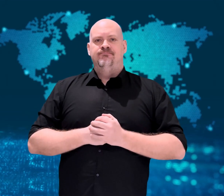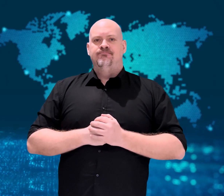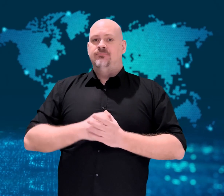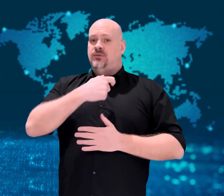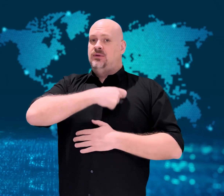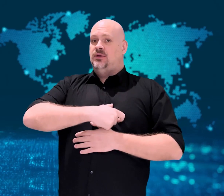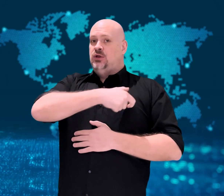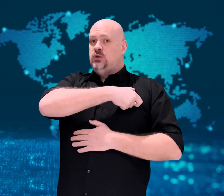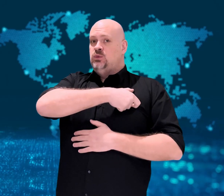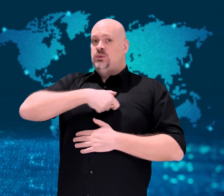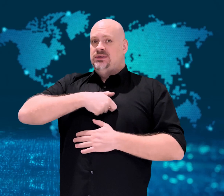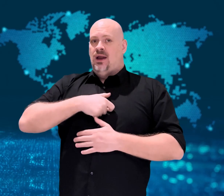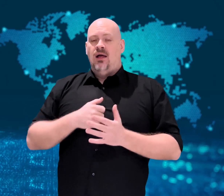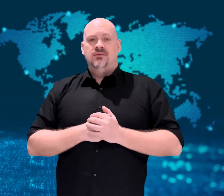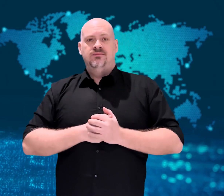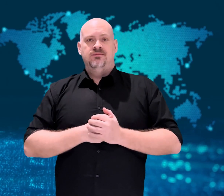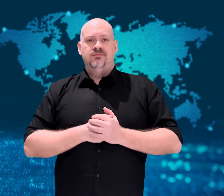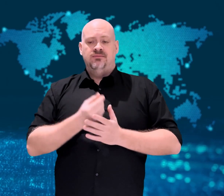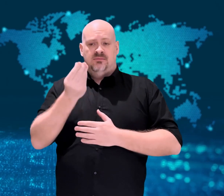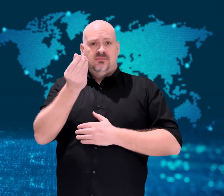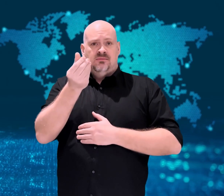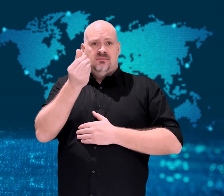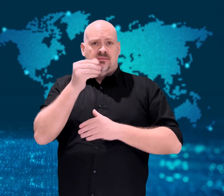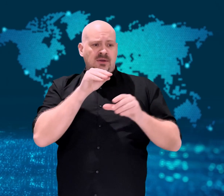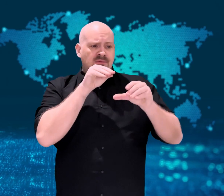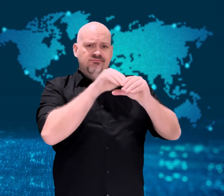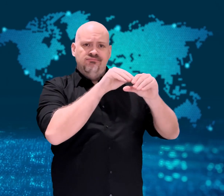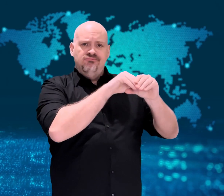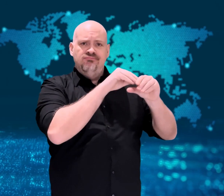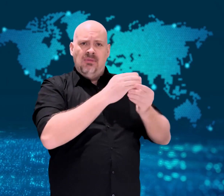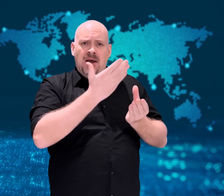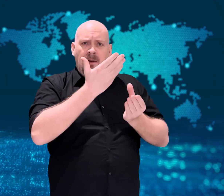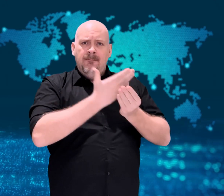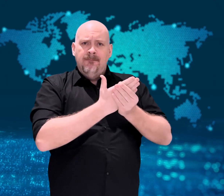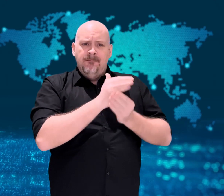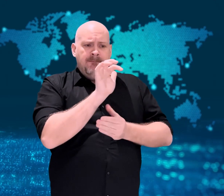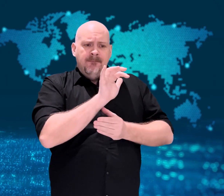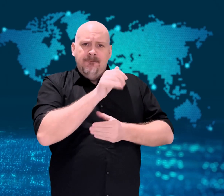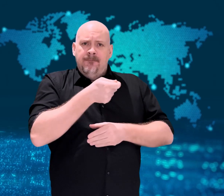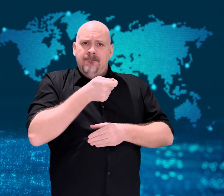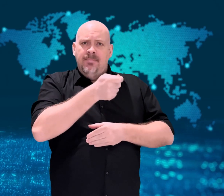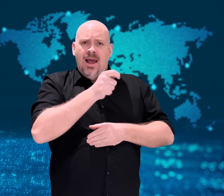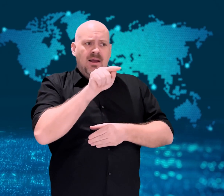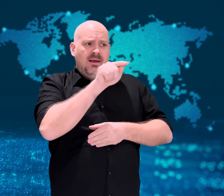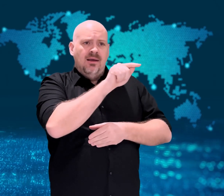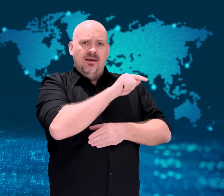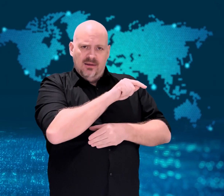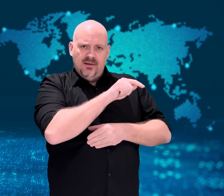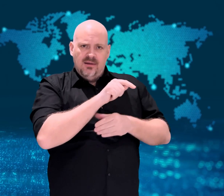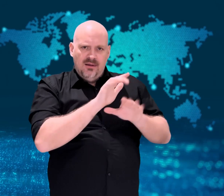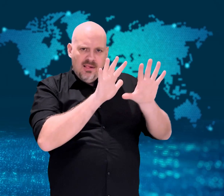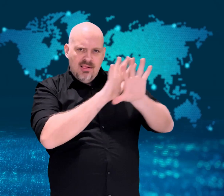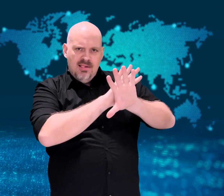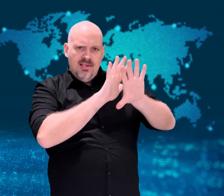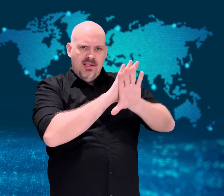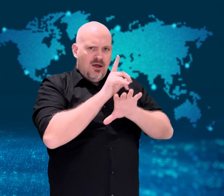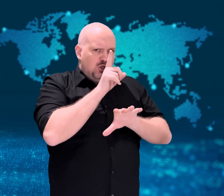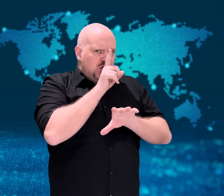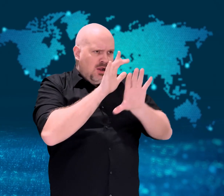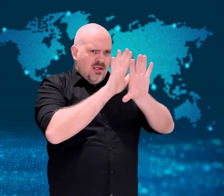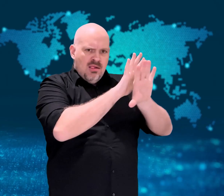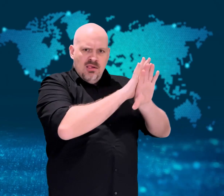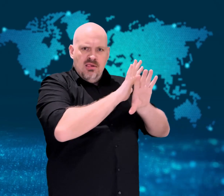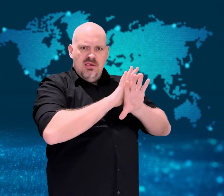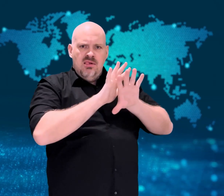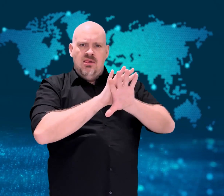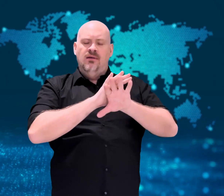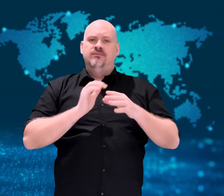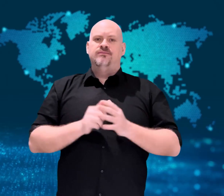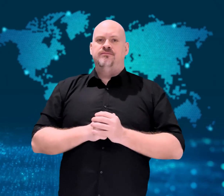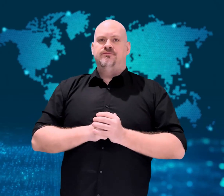Hidden bank accounts.